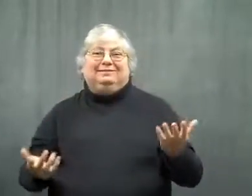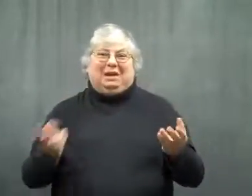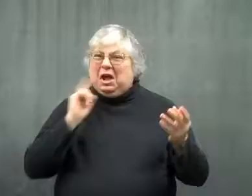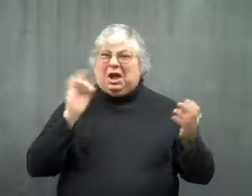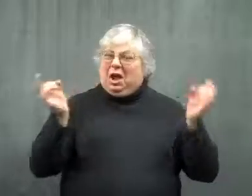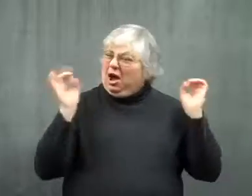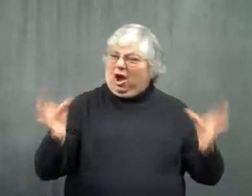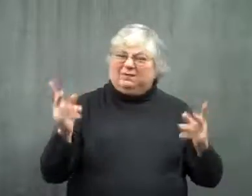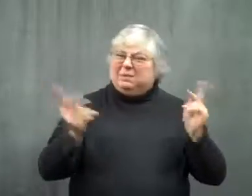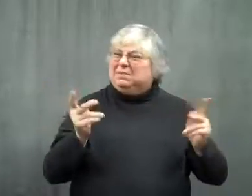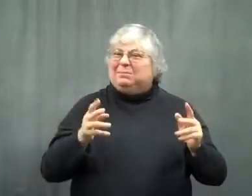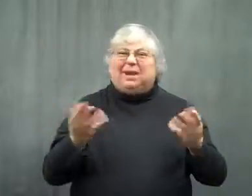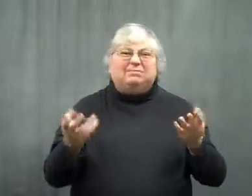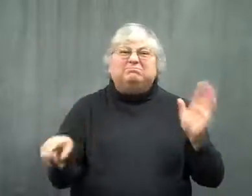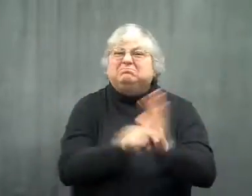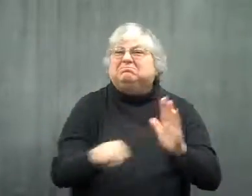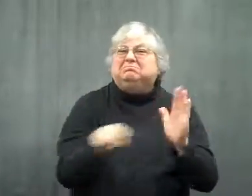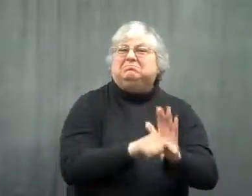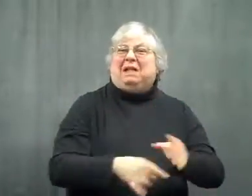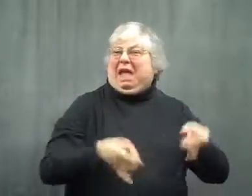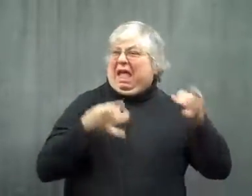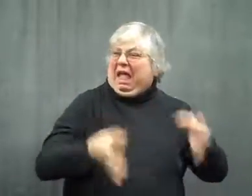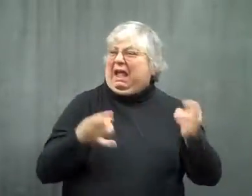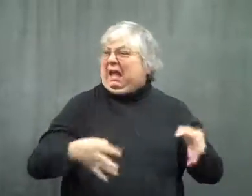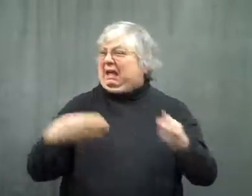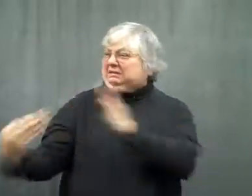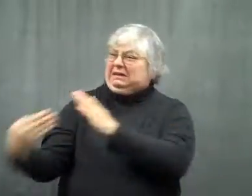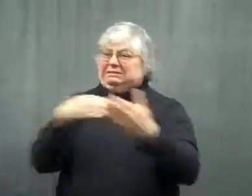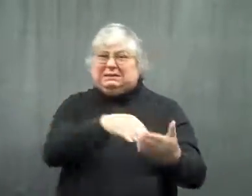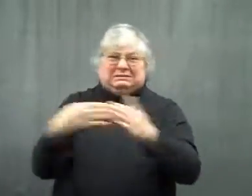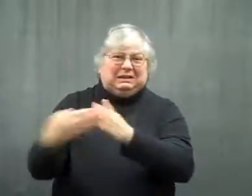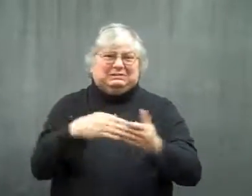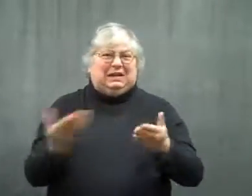He said, "It's terrible all the rhetoric, hatred and animosity here in the U.S.